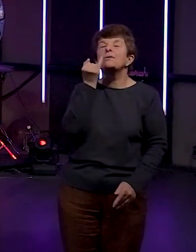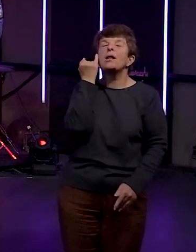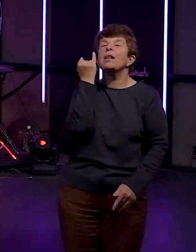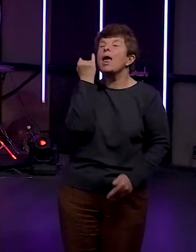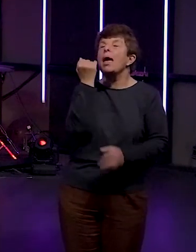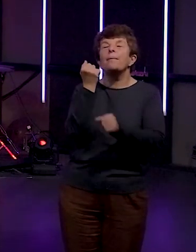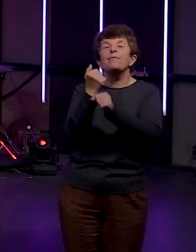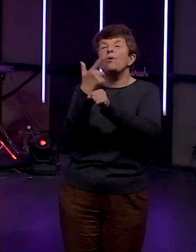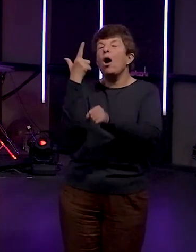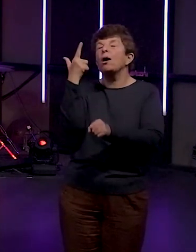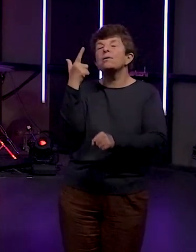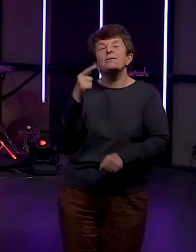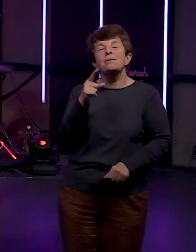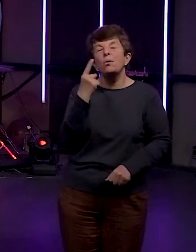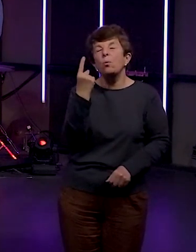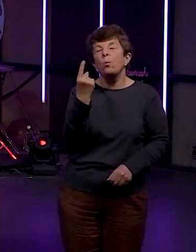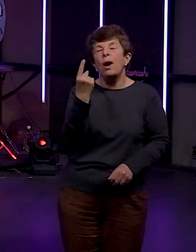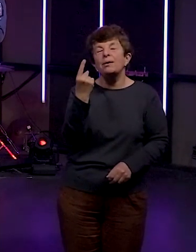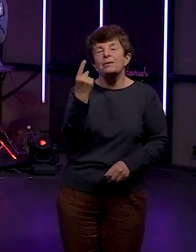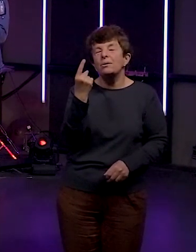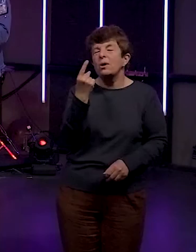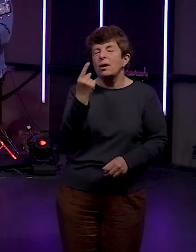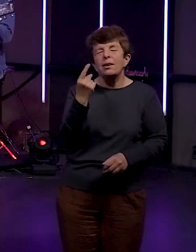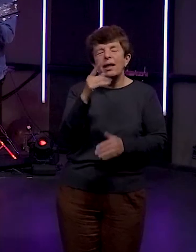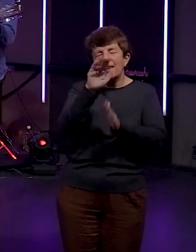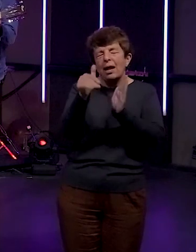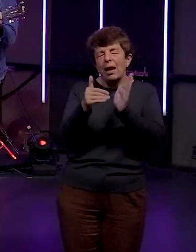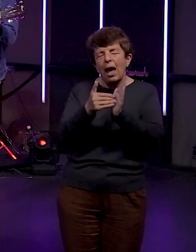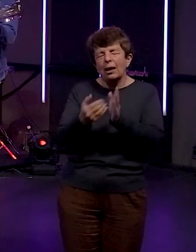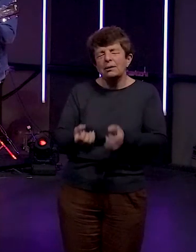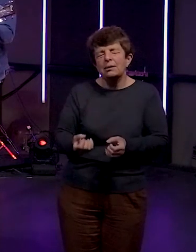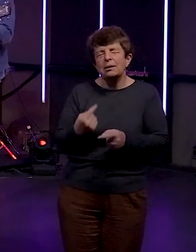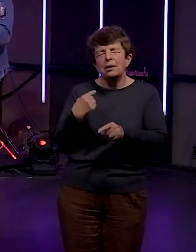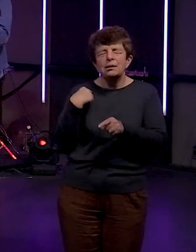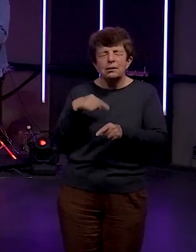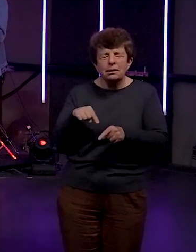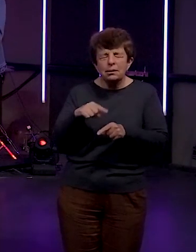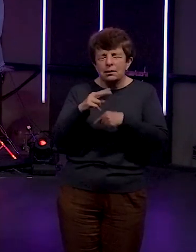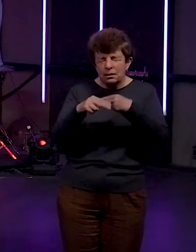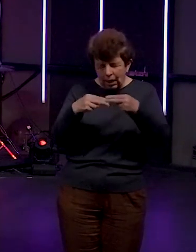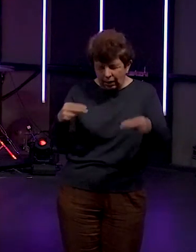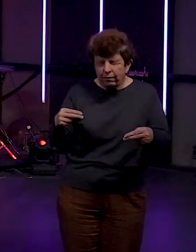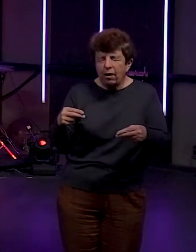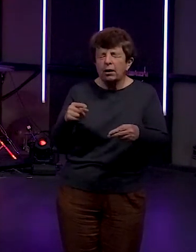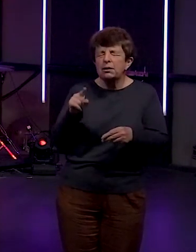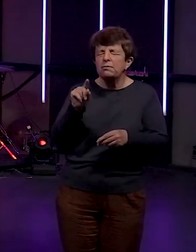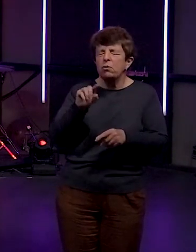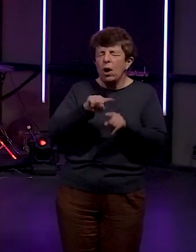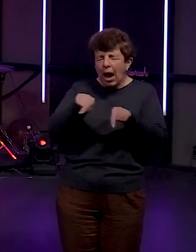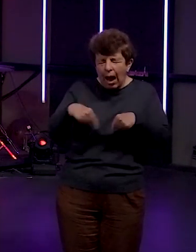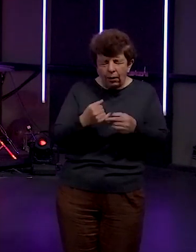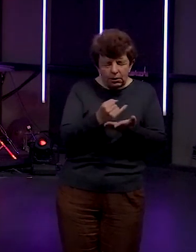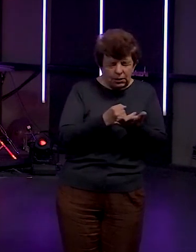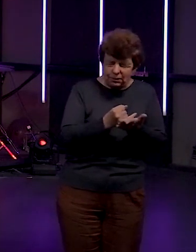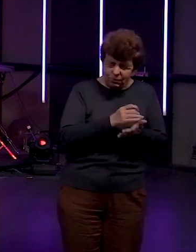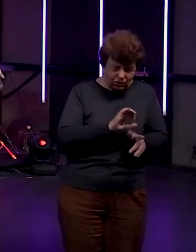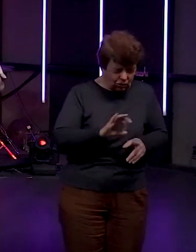the once and for all sacrifice for our sin. No longer do we have that painful